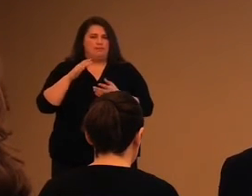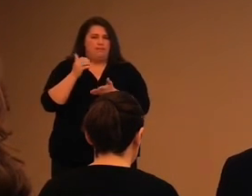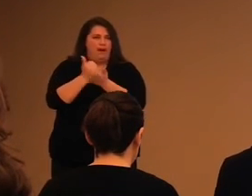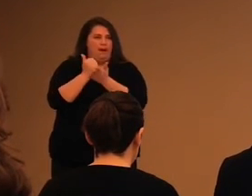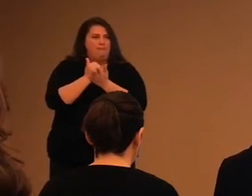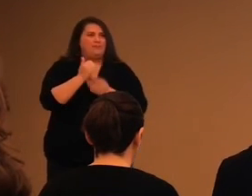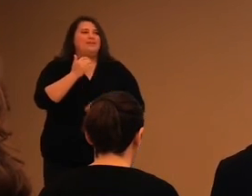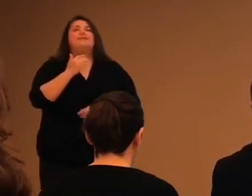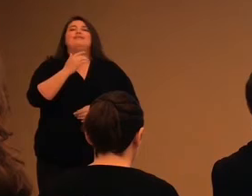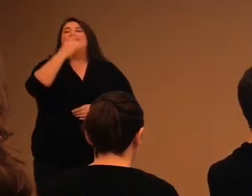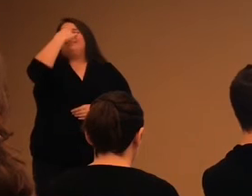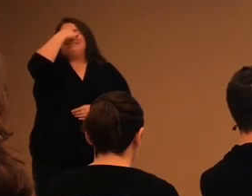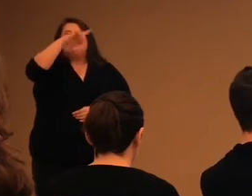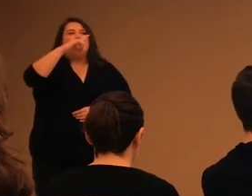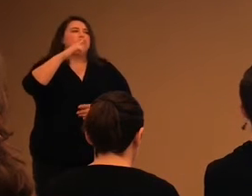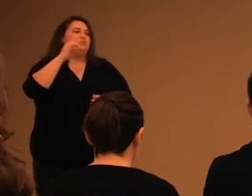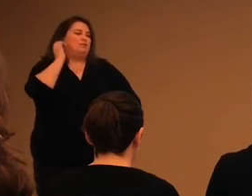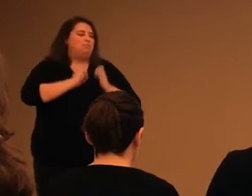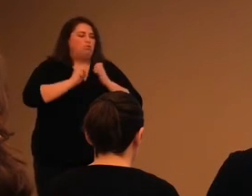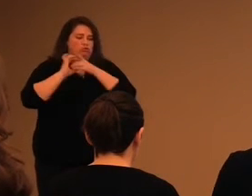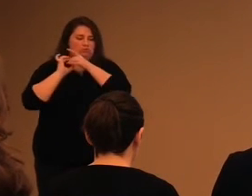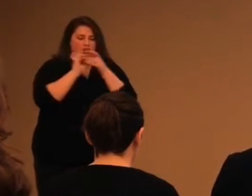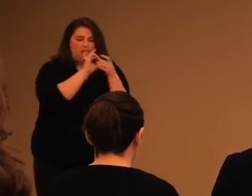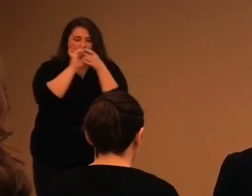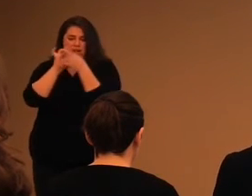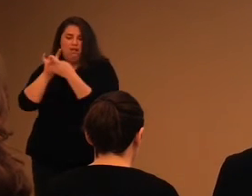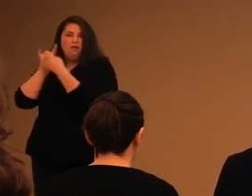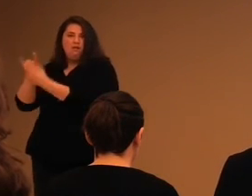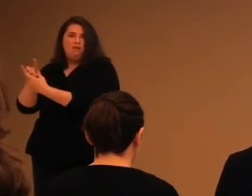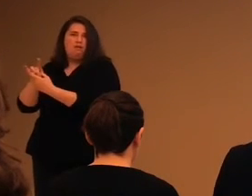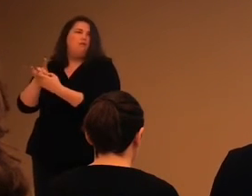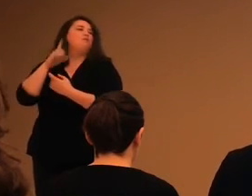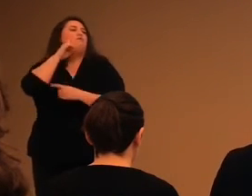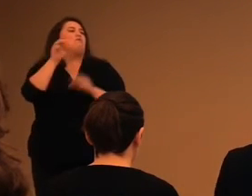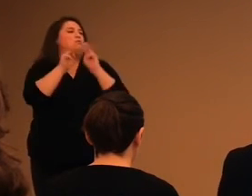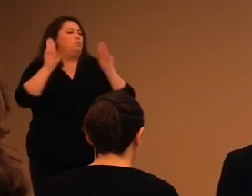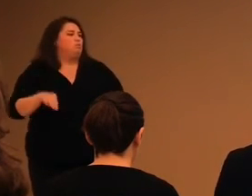intellectual and emotional connections were being made possible through our exhibit features